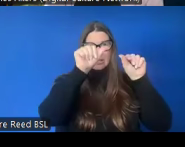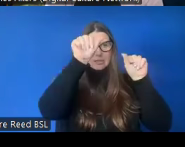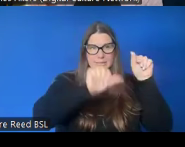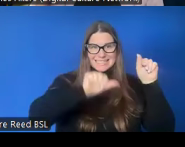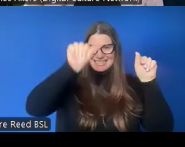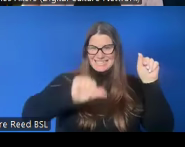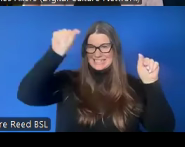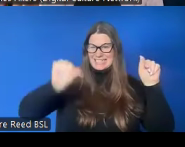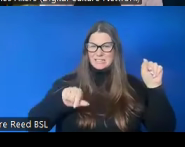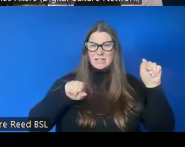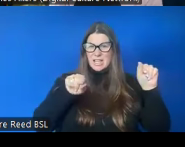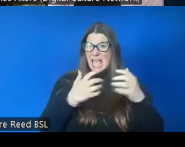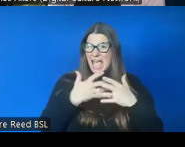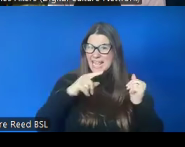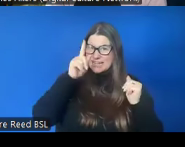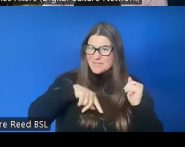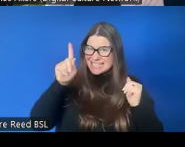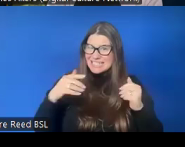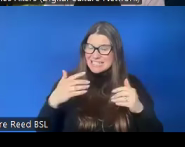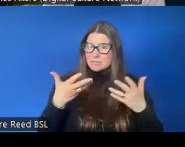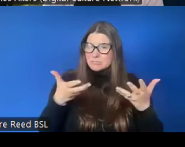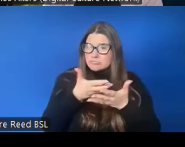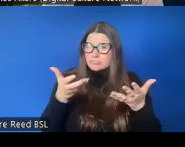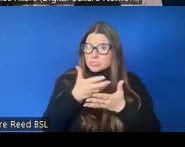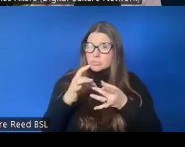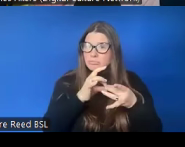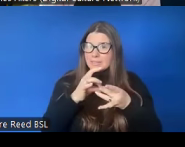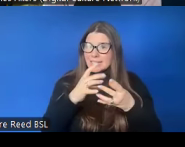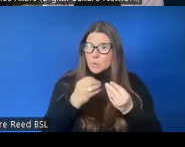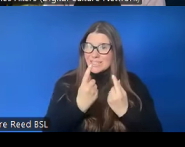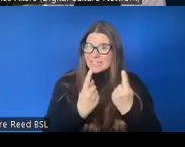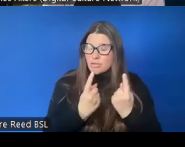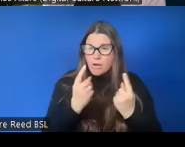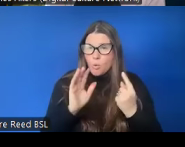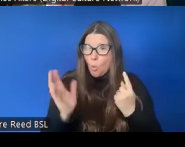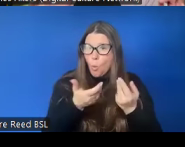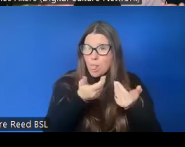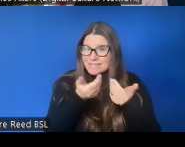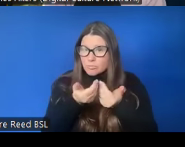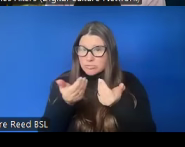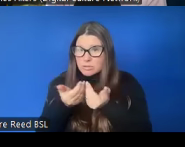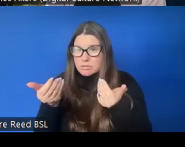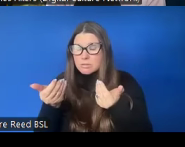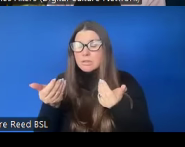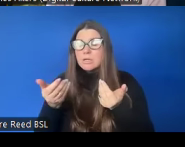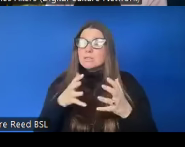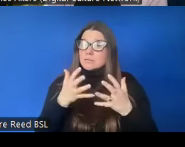We're going to put some templates in the resources for this webinar, so you can look at those as well. It might be a way for you to do that piece of work.